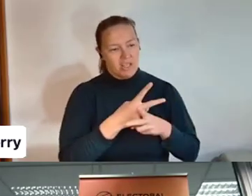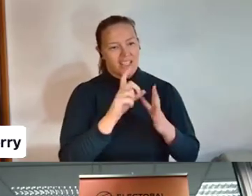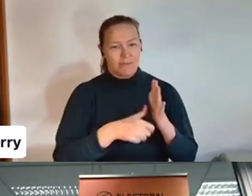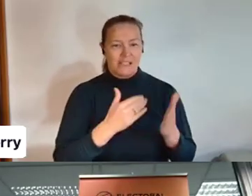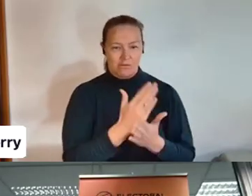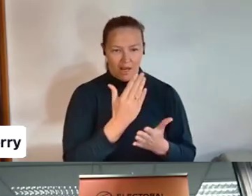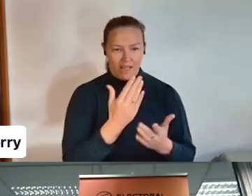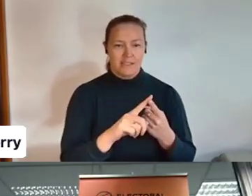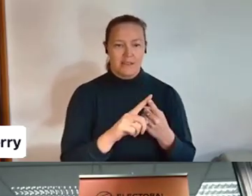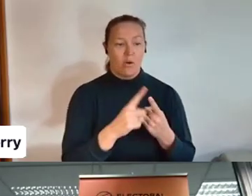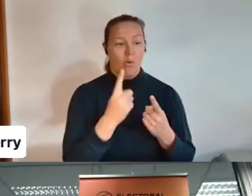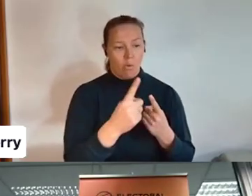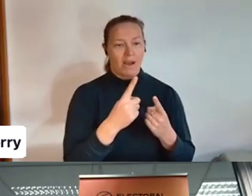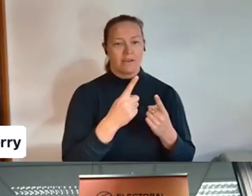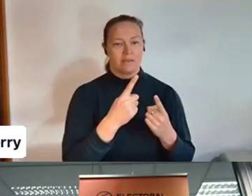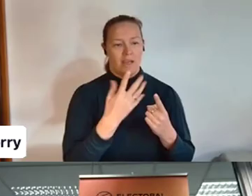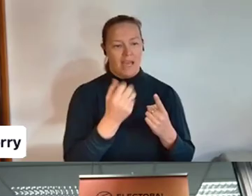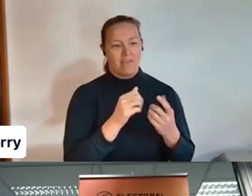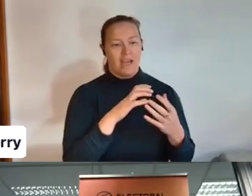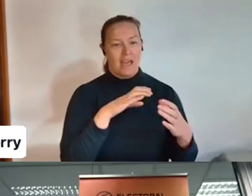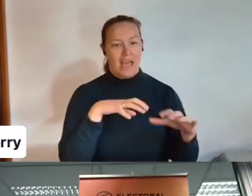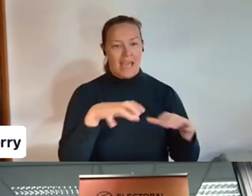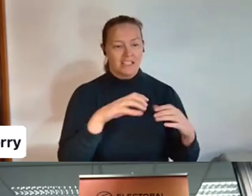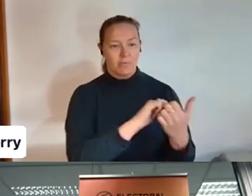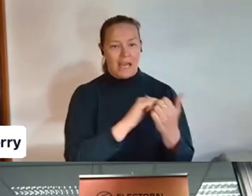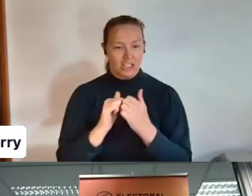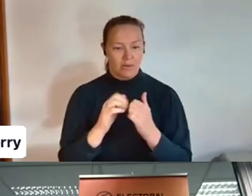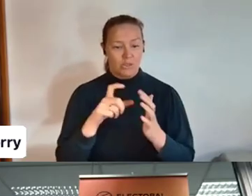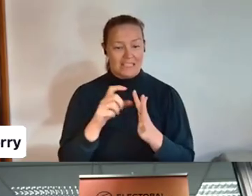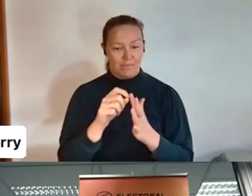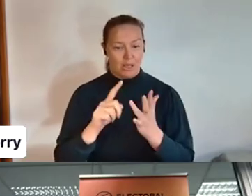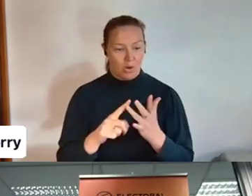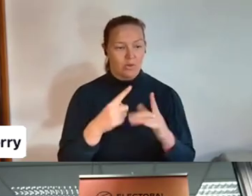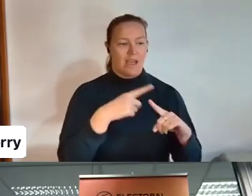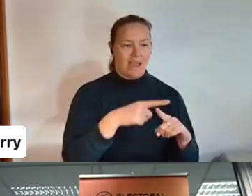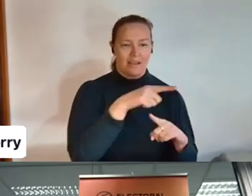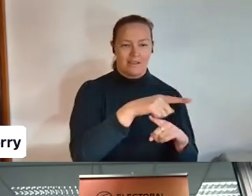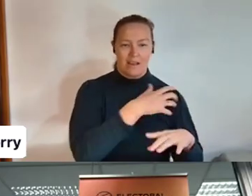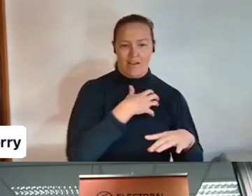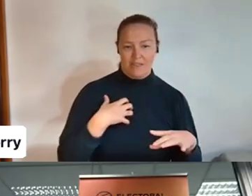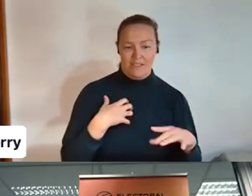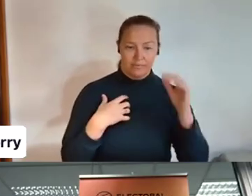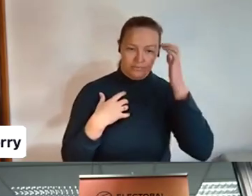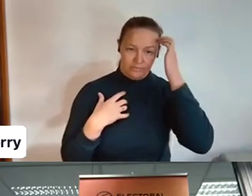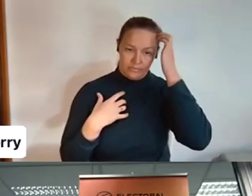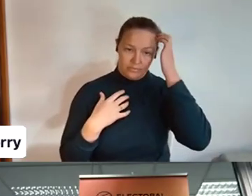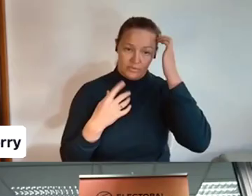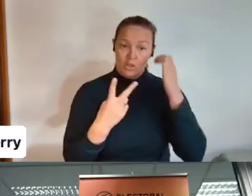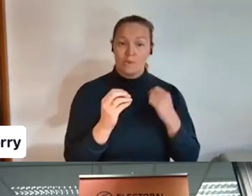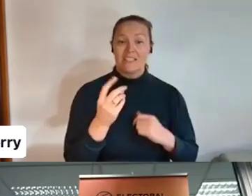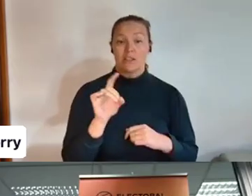partnership between DPOs and the government. And then in 2010 the Independent Monitoring Mechanism,